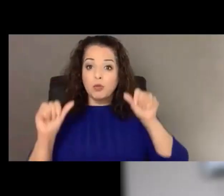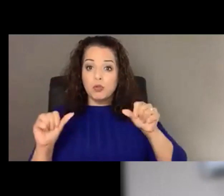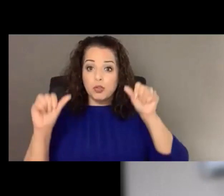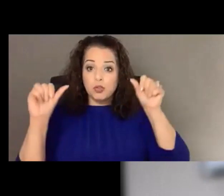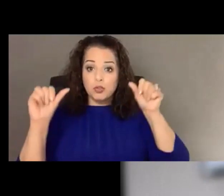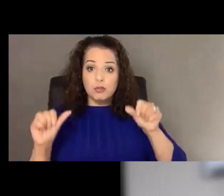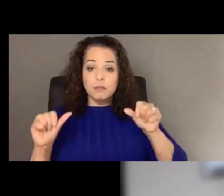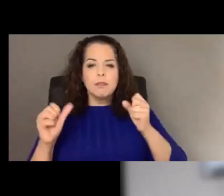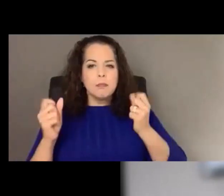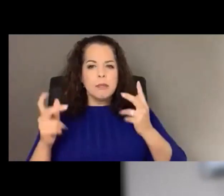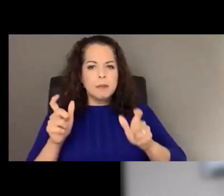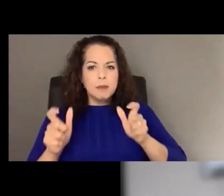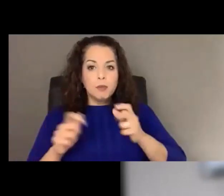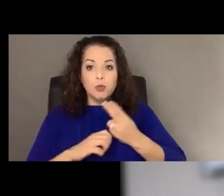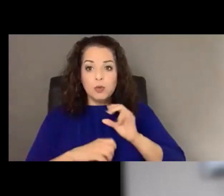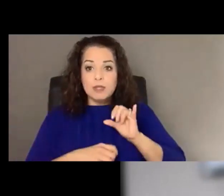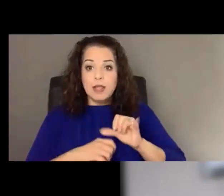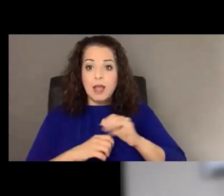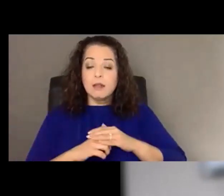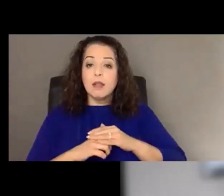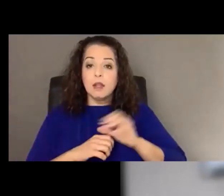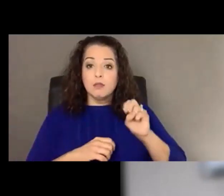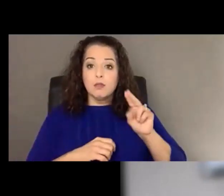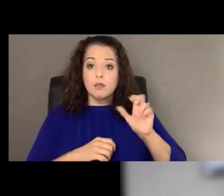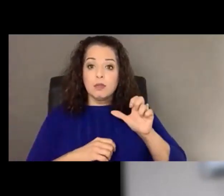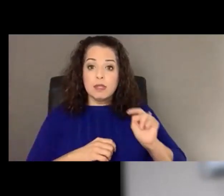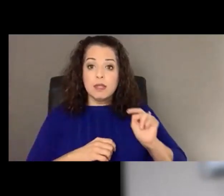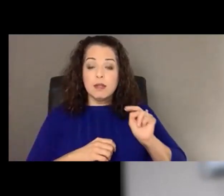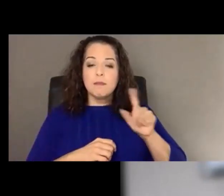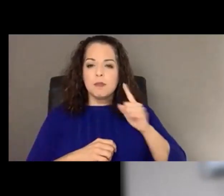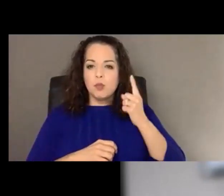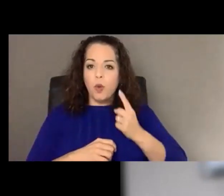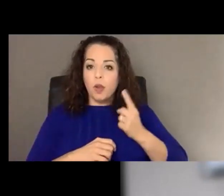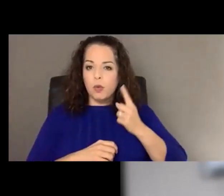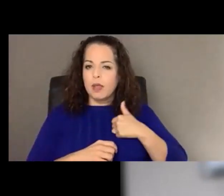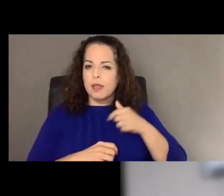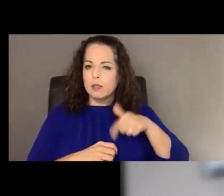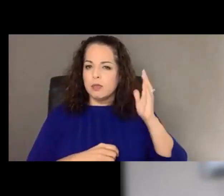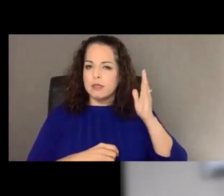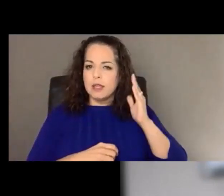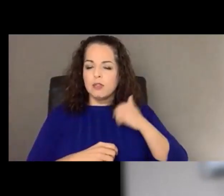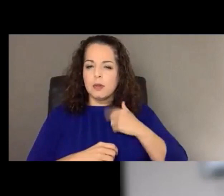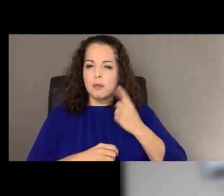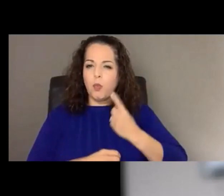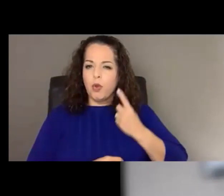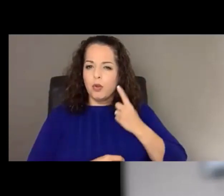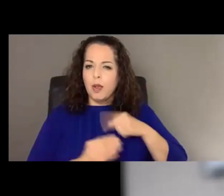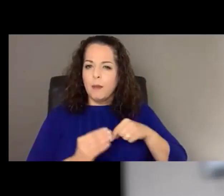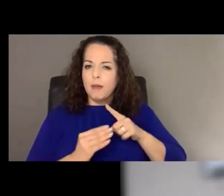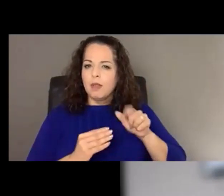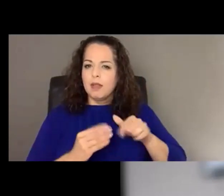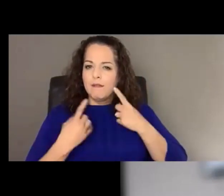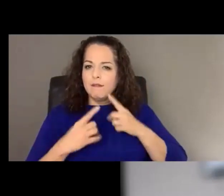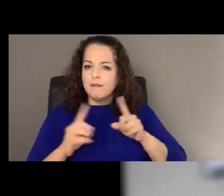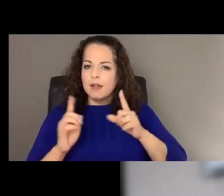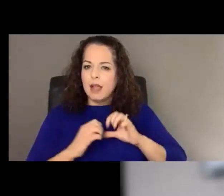And Susan is wondering, "This presentation is making me wonder about the effectiveness of the posters I have created and shared at conferences.